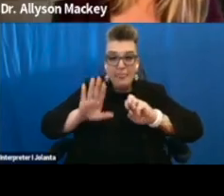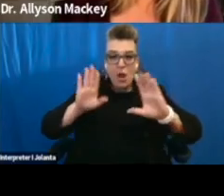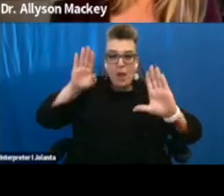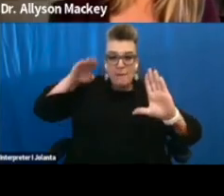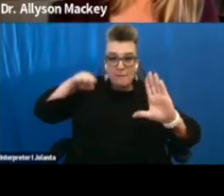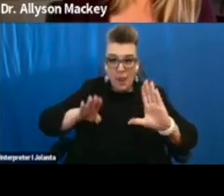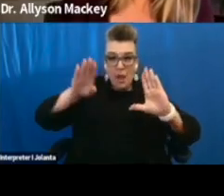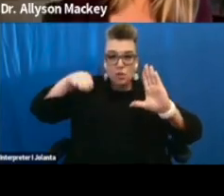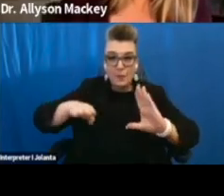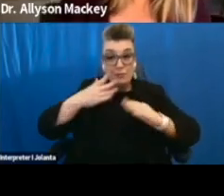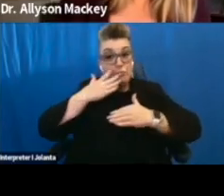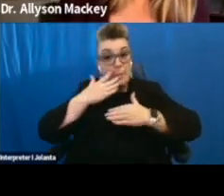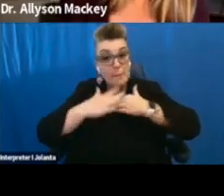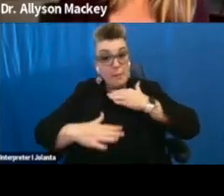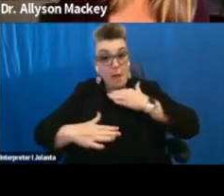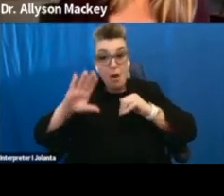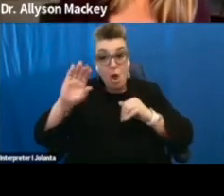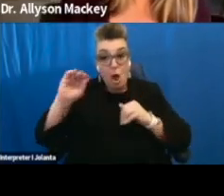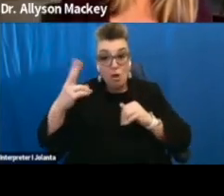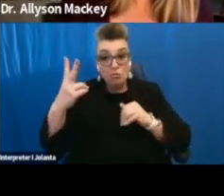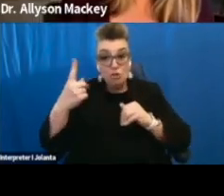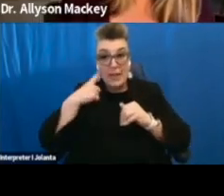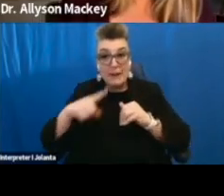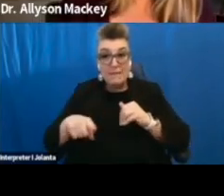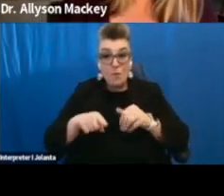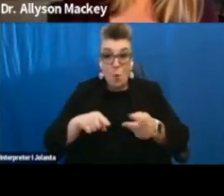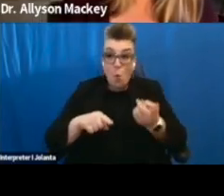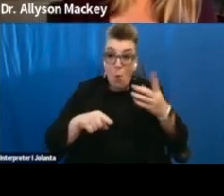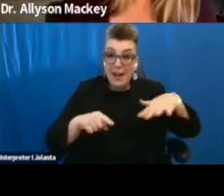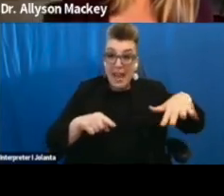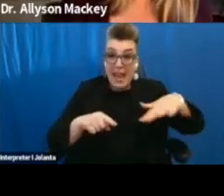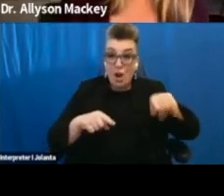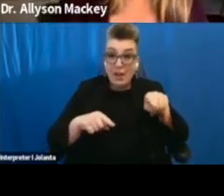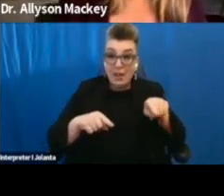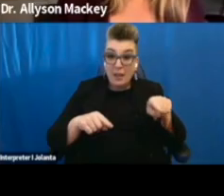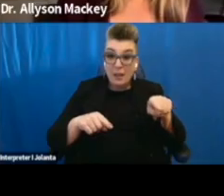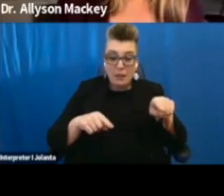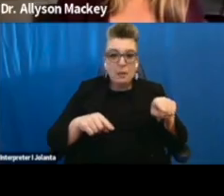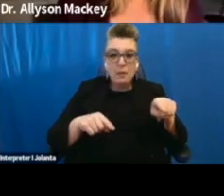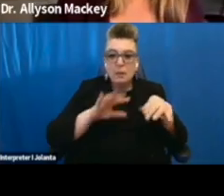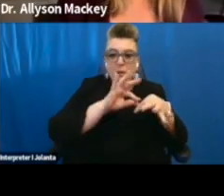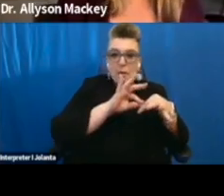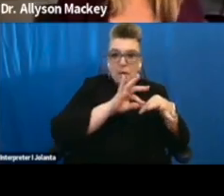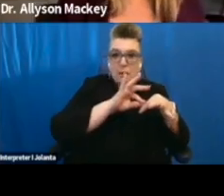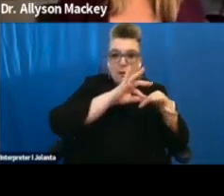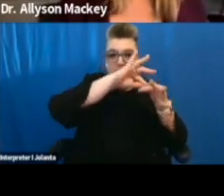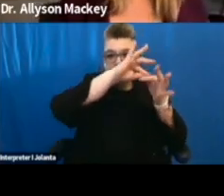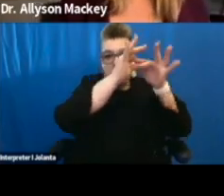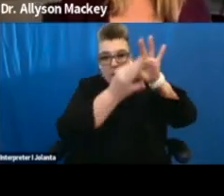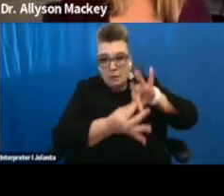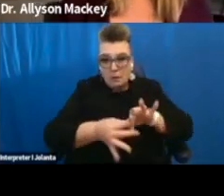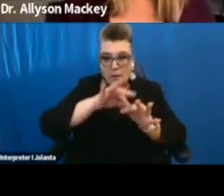oxygen for one area it will be correlated with all other areas in the same network